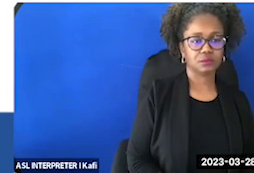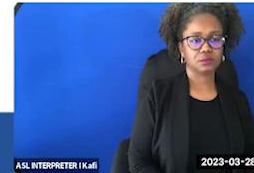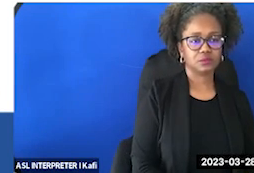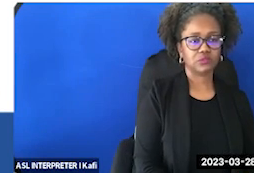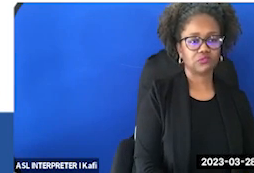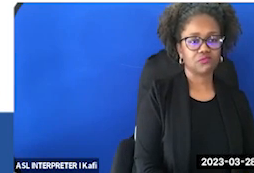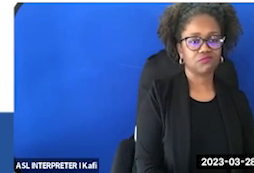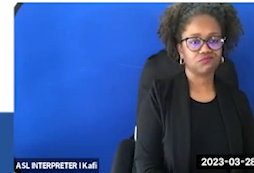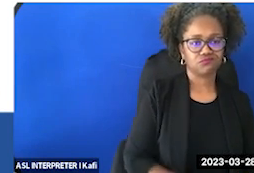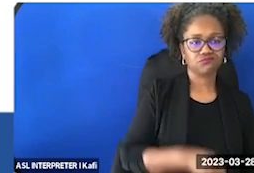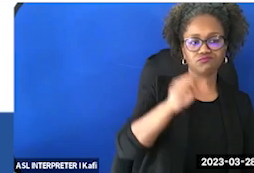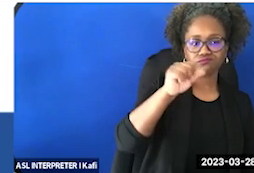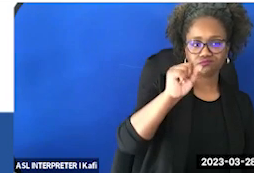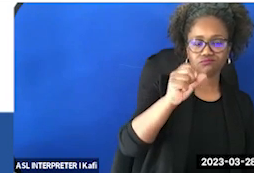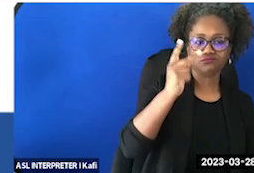Debbie Stine, Science & Technology Policy Academy: Yeah. So this is basically who gave.